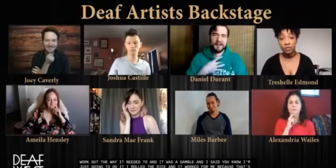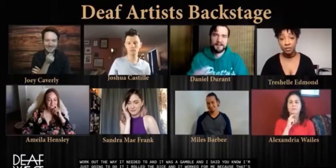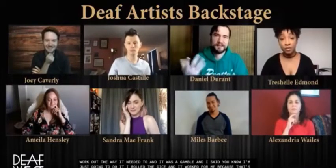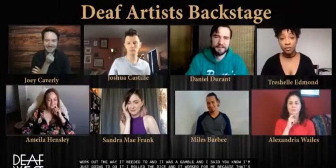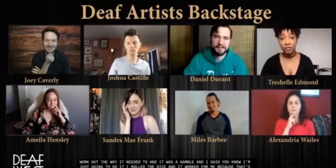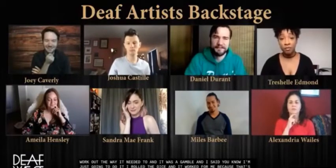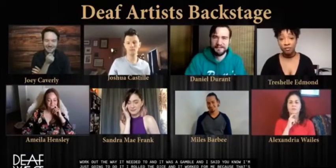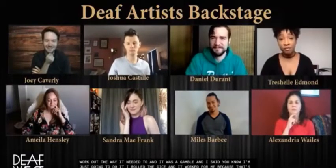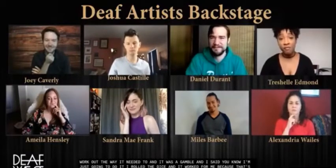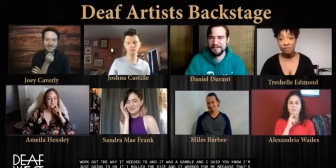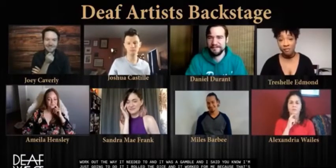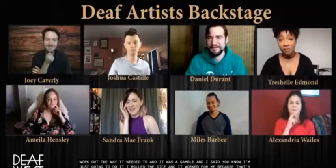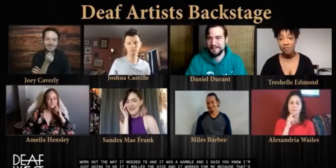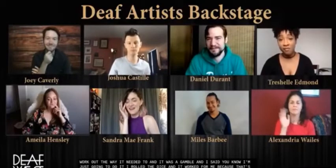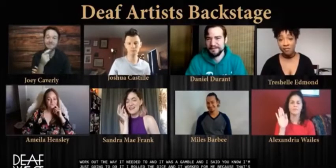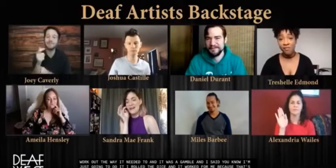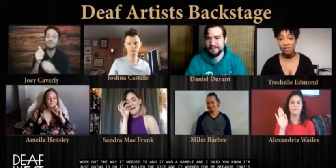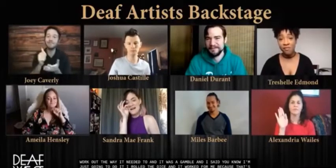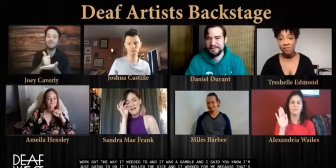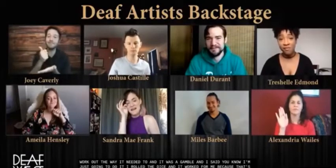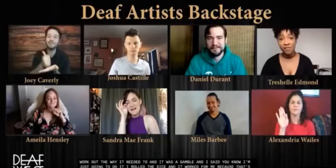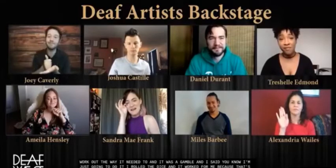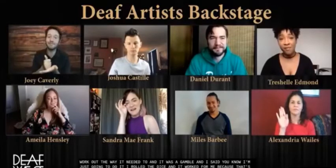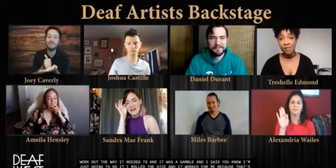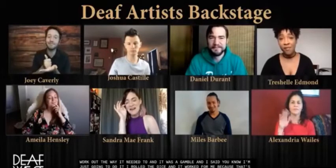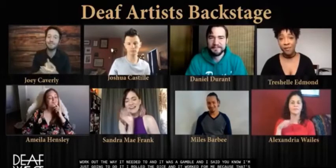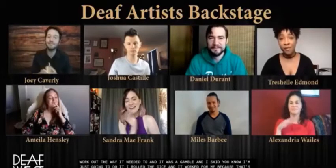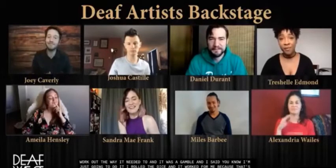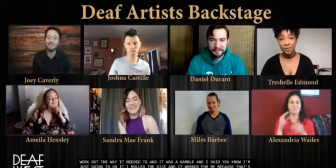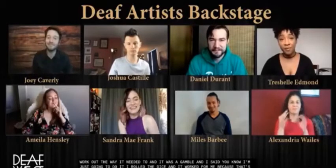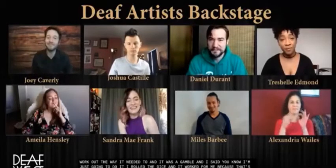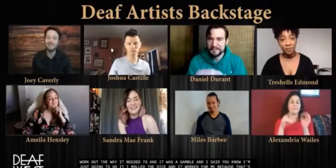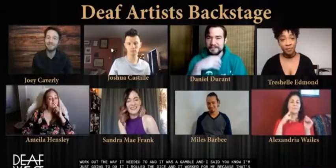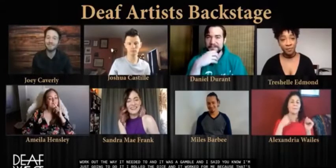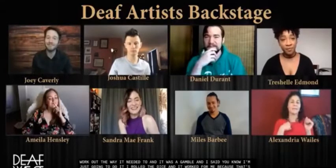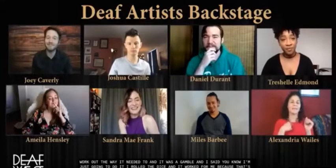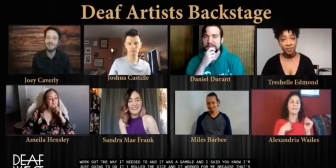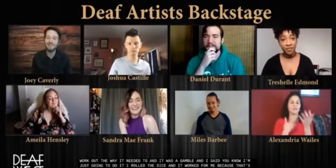having a chance to show off our artistry was priceless. Joey: Alexandria